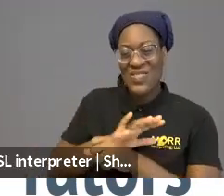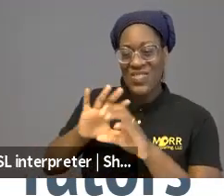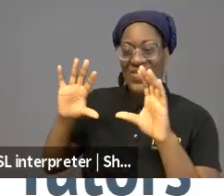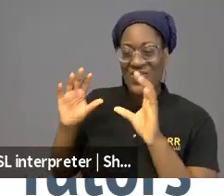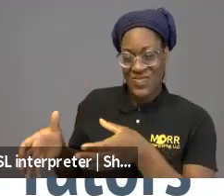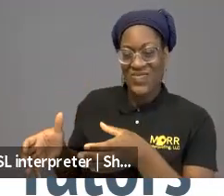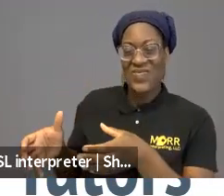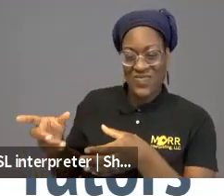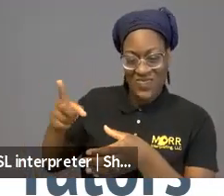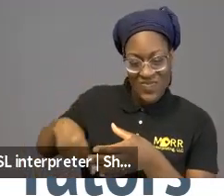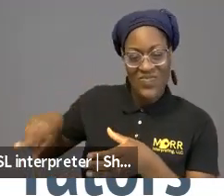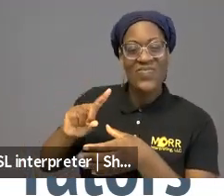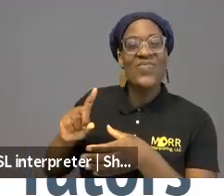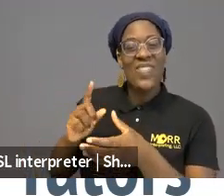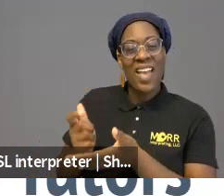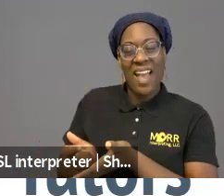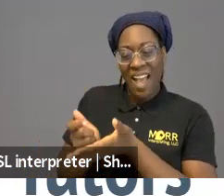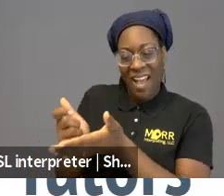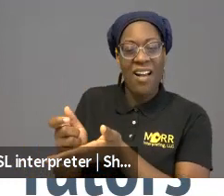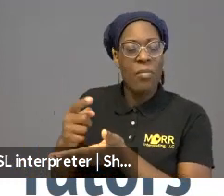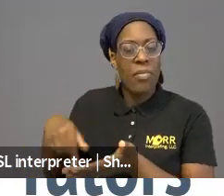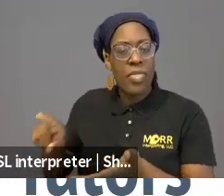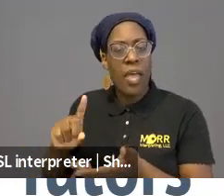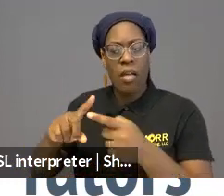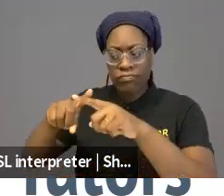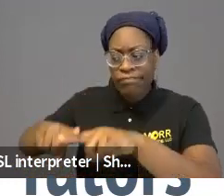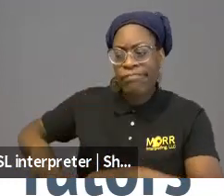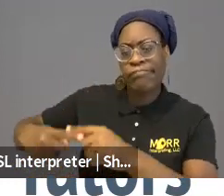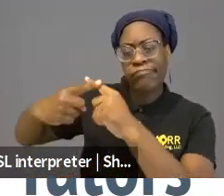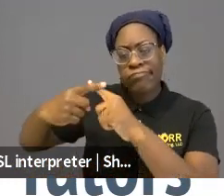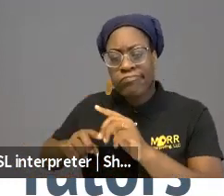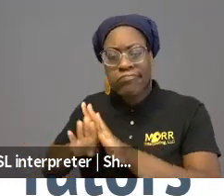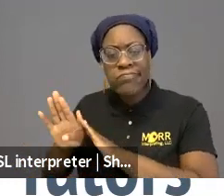on this project, often independently, was helpful for both them and for me.